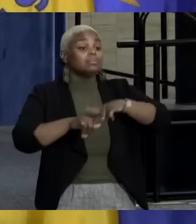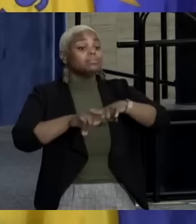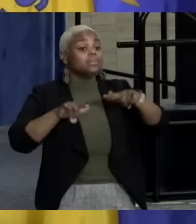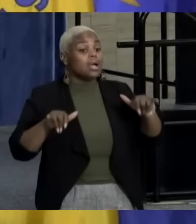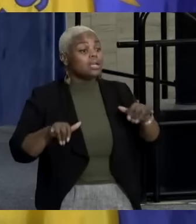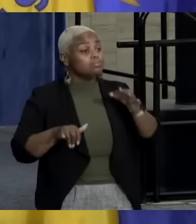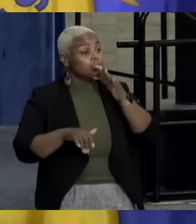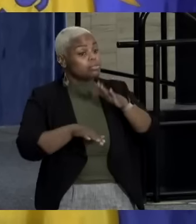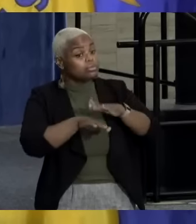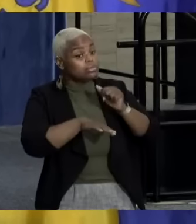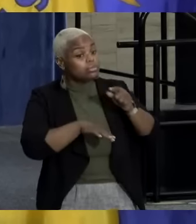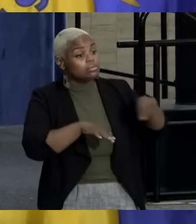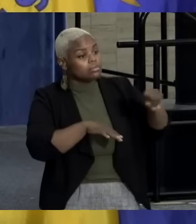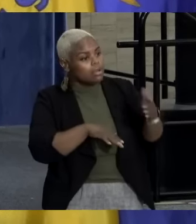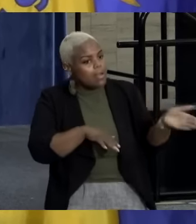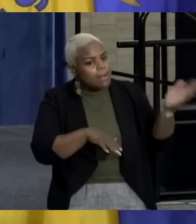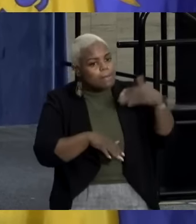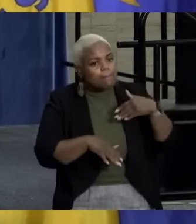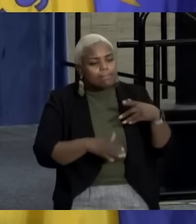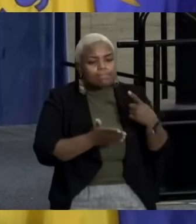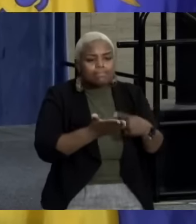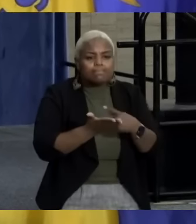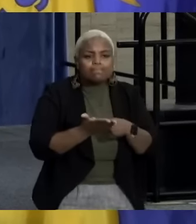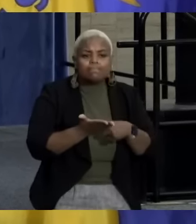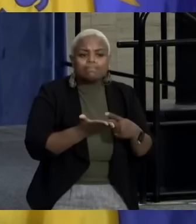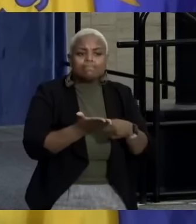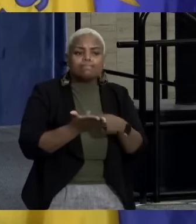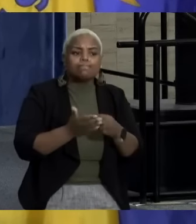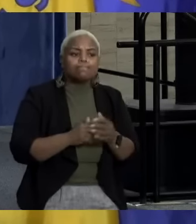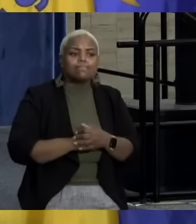speak your mind passionately. State your conflicts of interest if you have any.